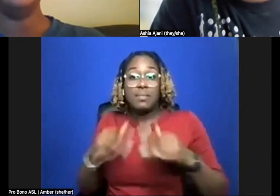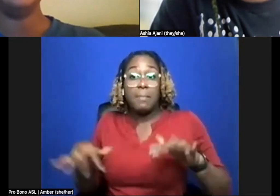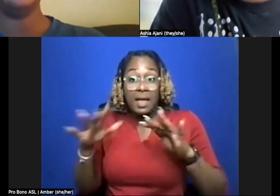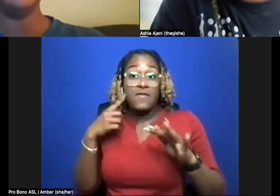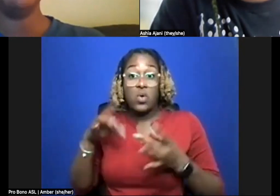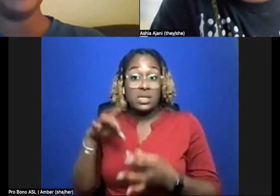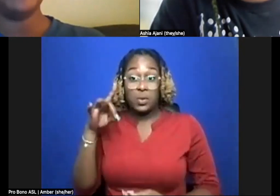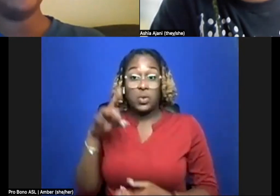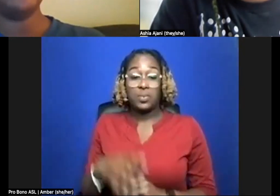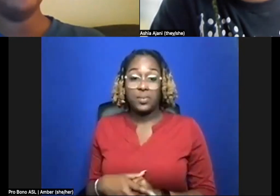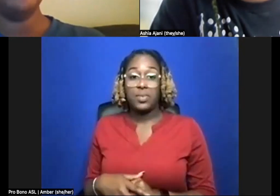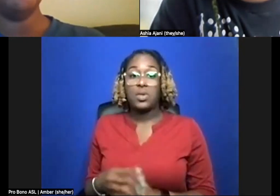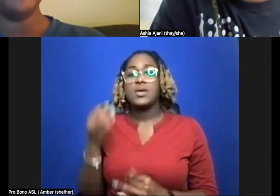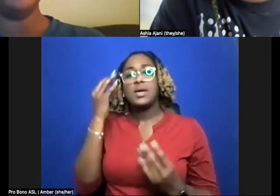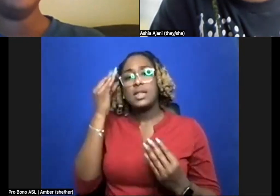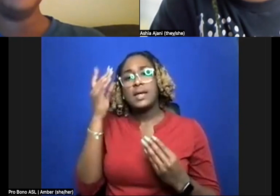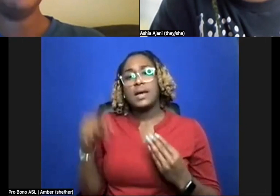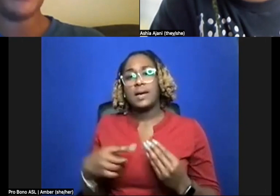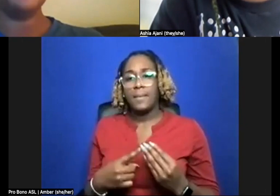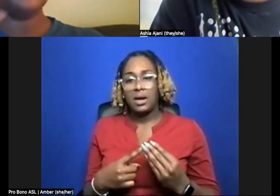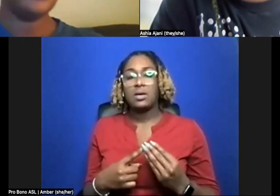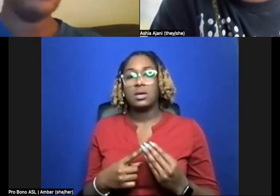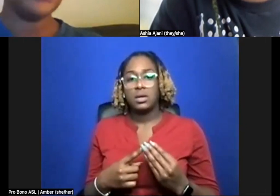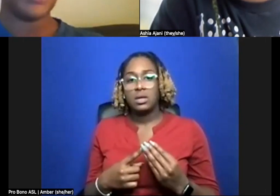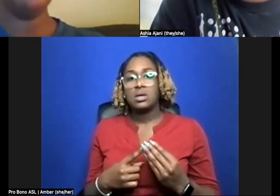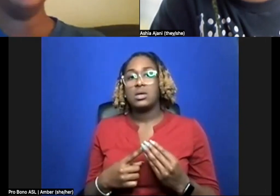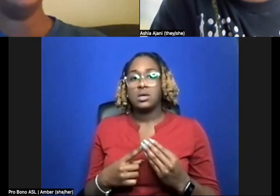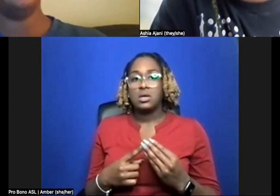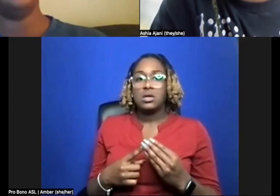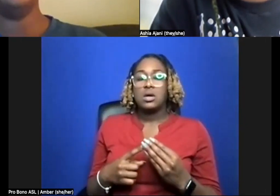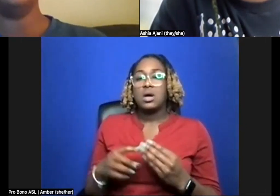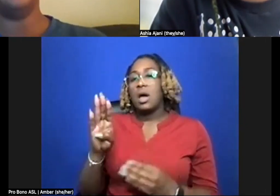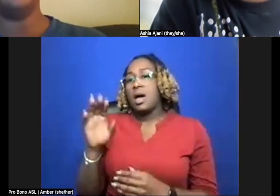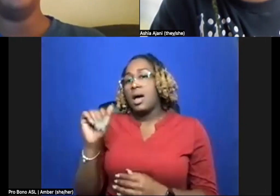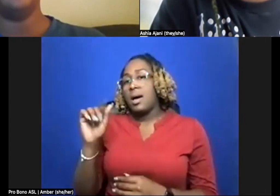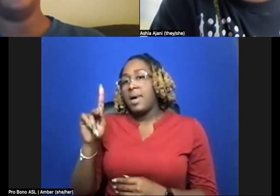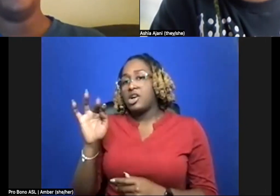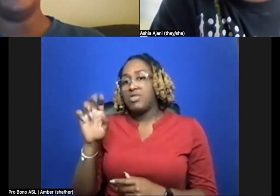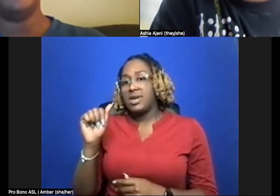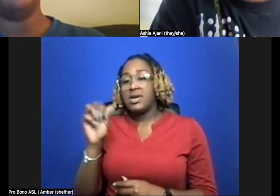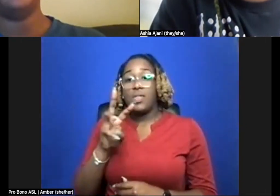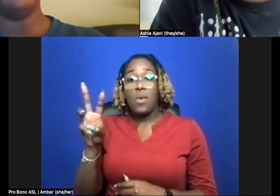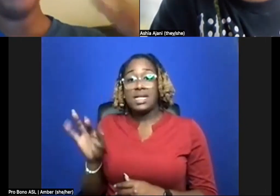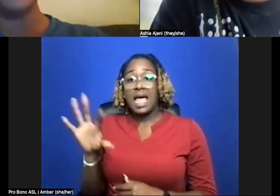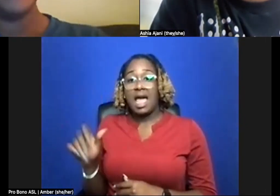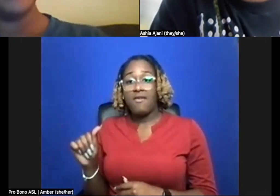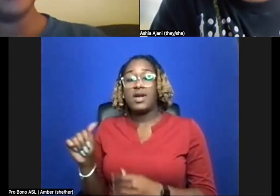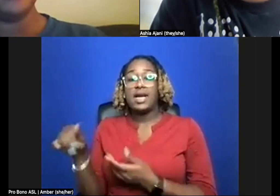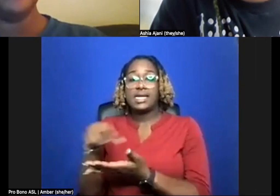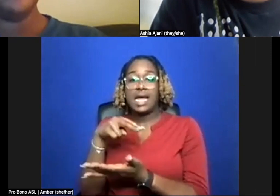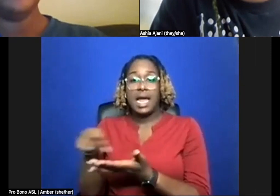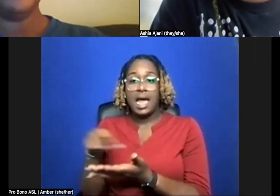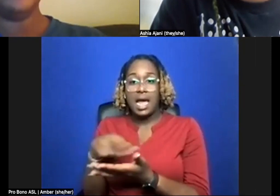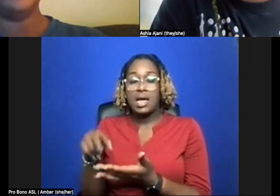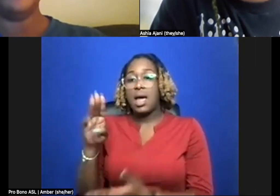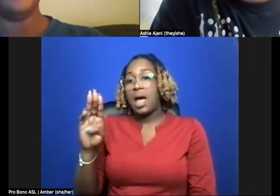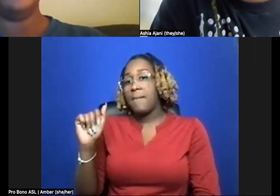thinking about whether it's like the batteria and West African dance or the bhakti and